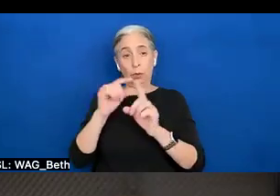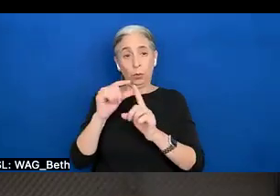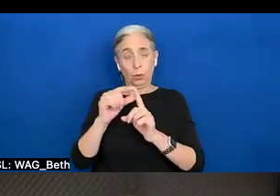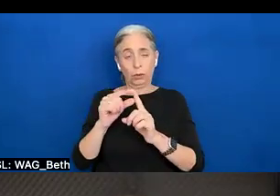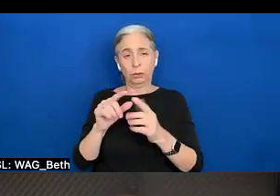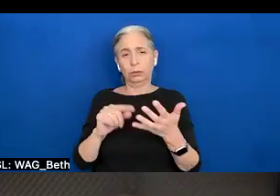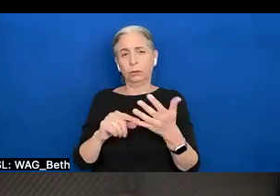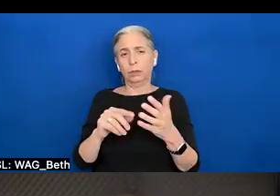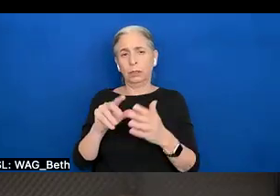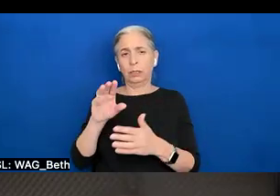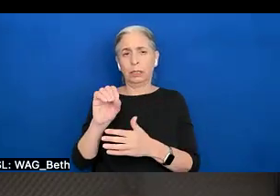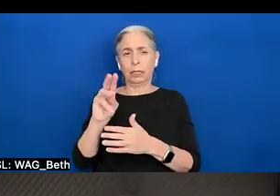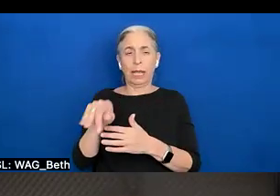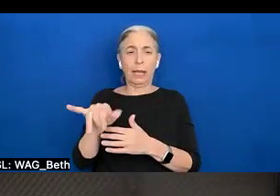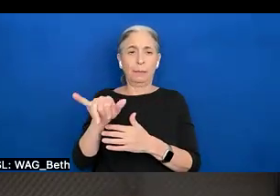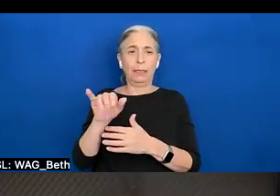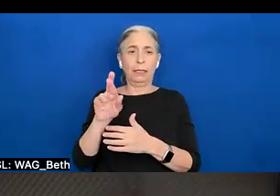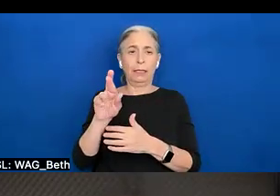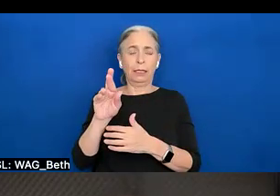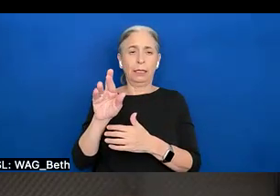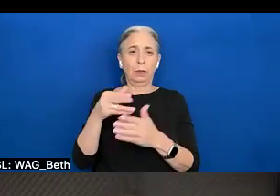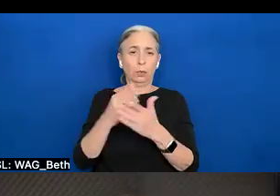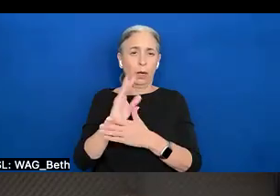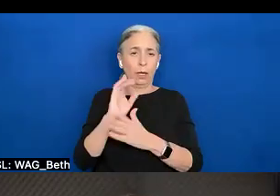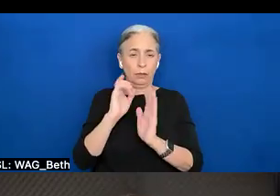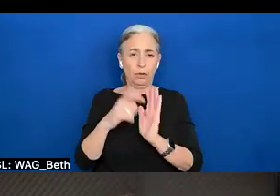keywords, and a copyright notice.